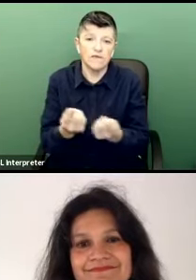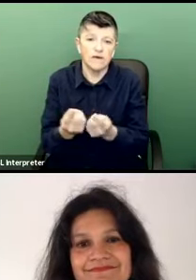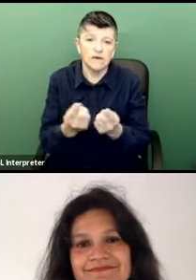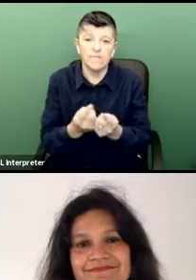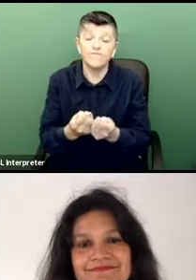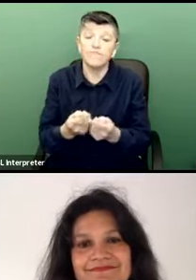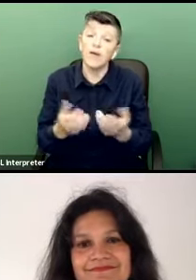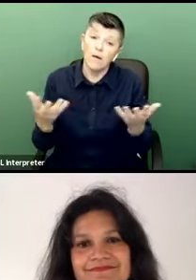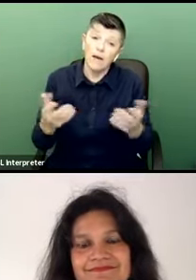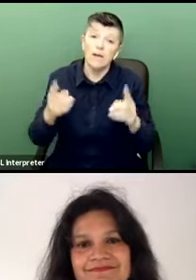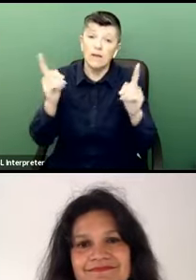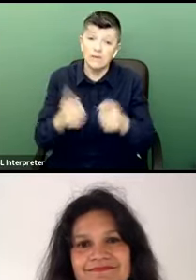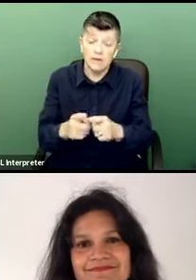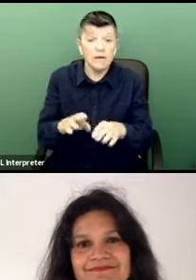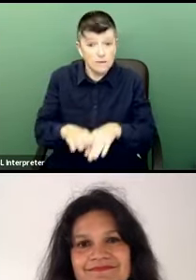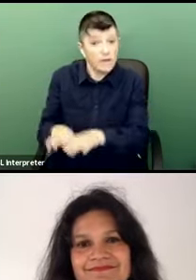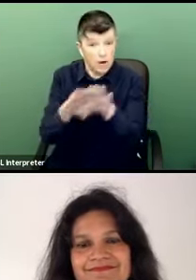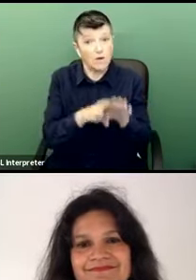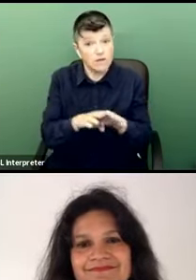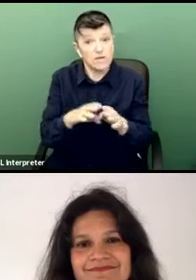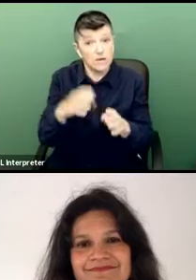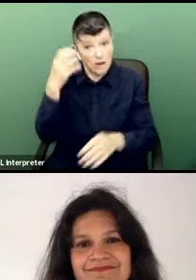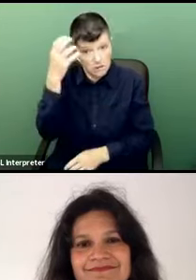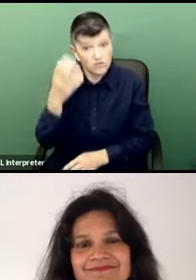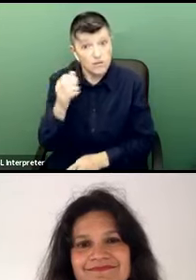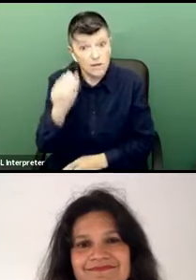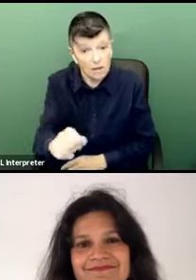and they might. So they